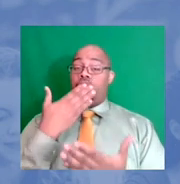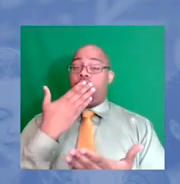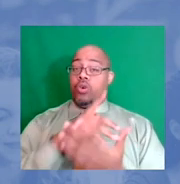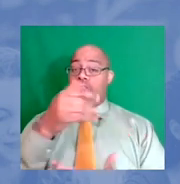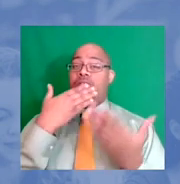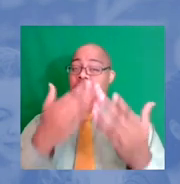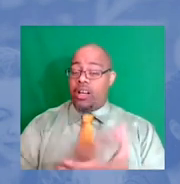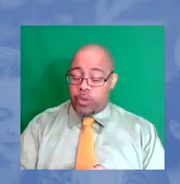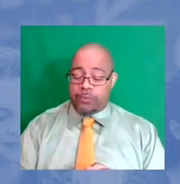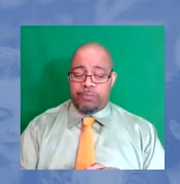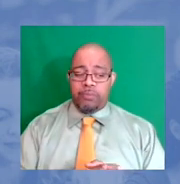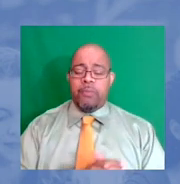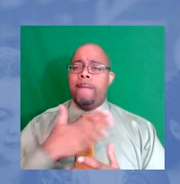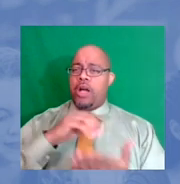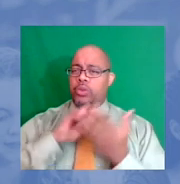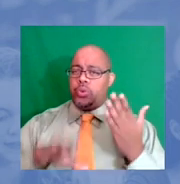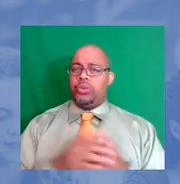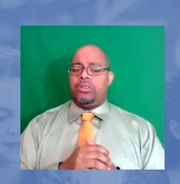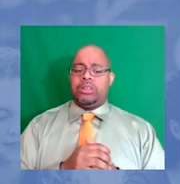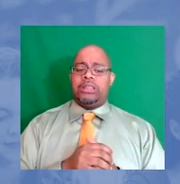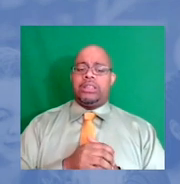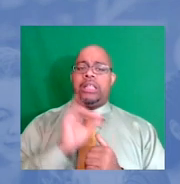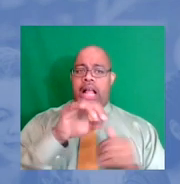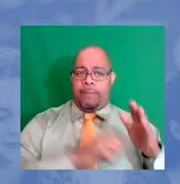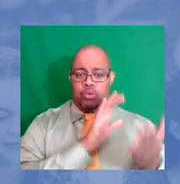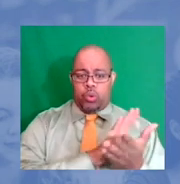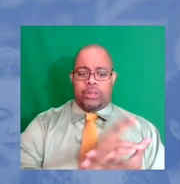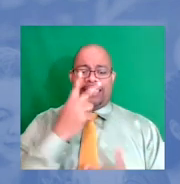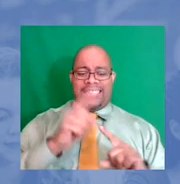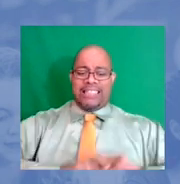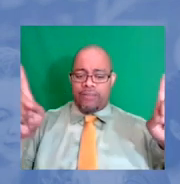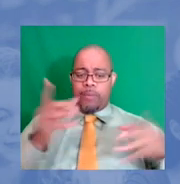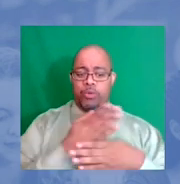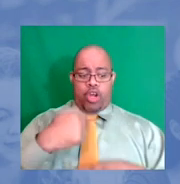MY STUDENTS HAVE SEEN THE DIFFERENCES BETWEEN OUR SCHOOL AND MORE AFFLUENT SCHOOLS ACROSS